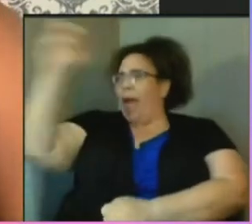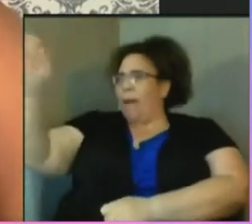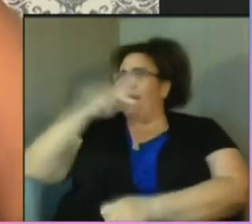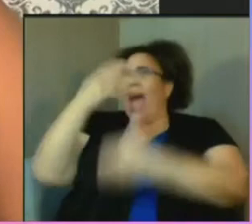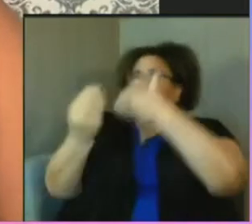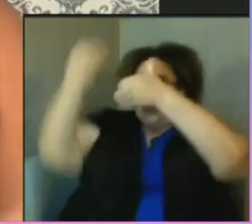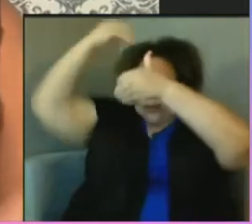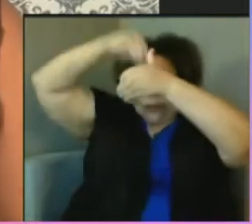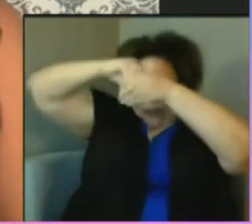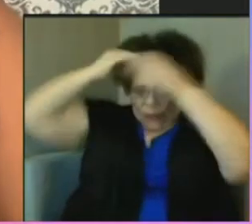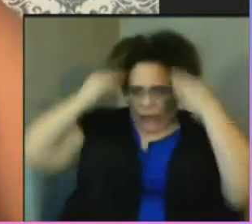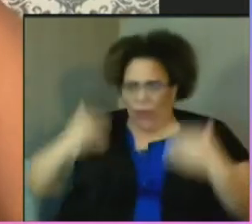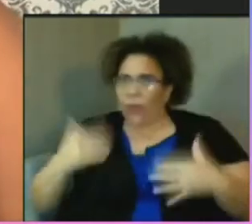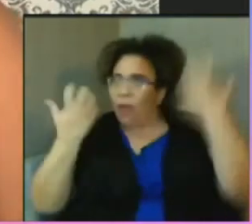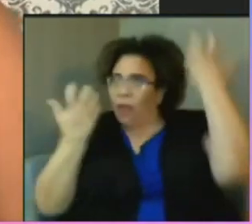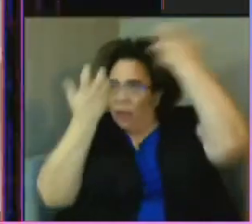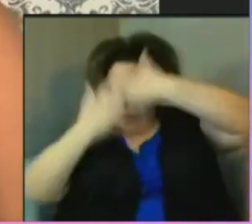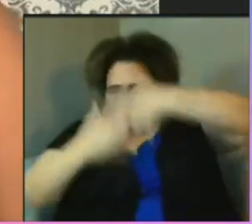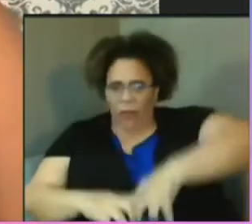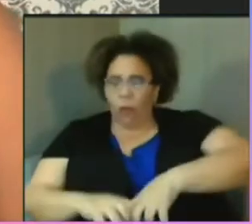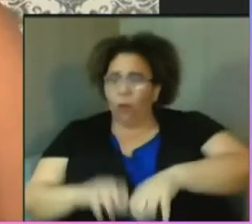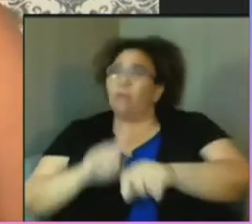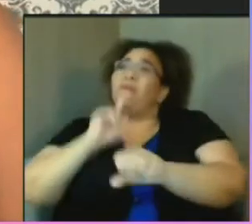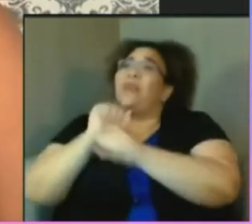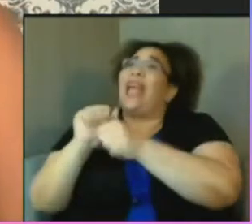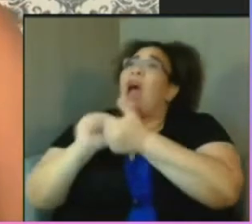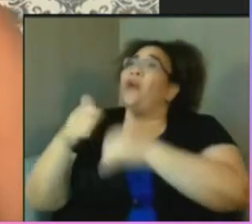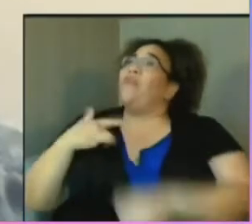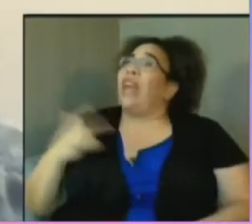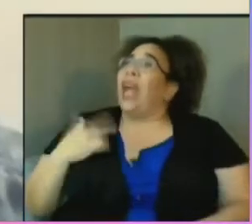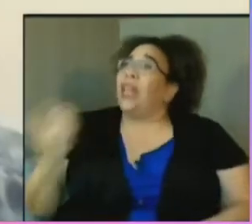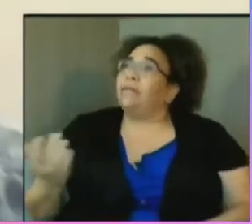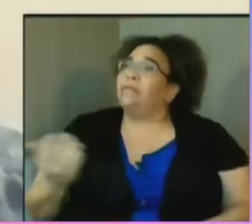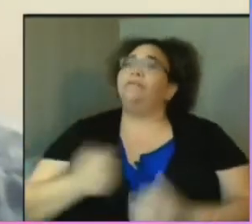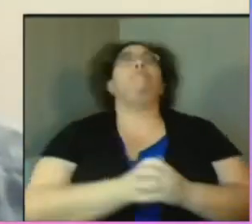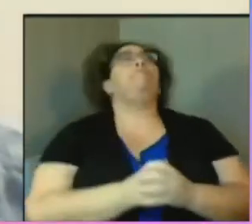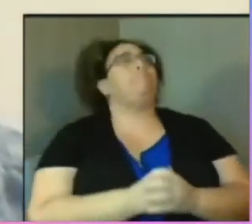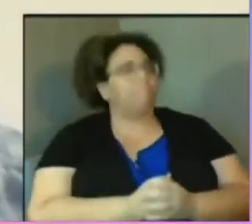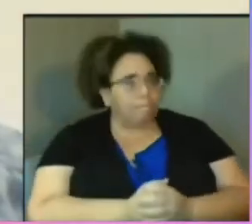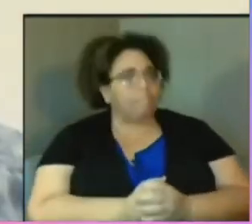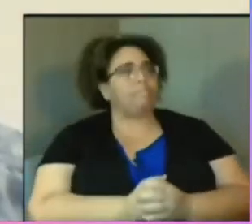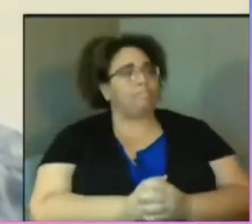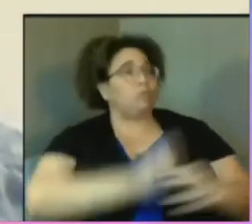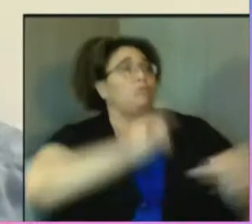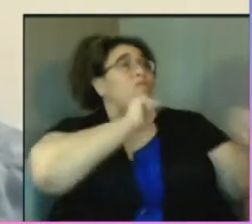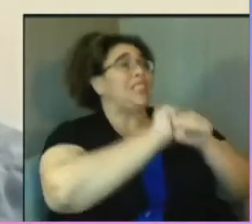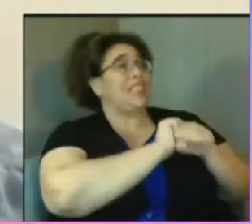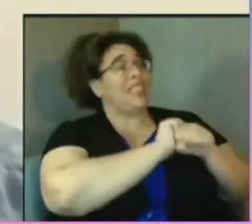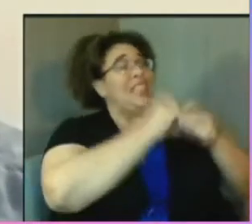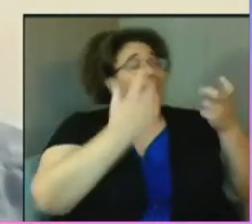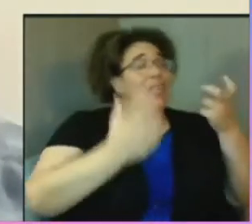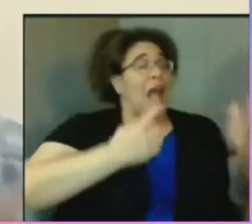Or how are you actually feeling? Yeah, I mean I think it is incredibly surprising